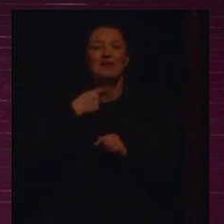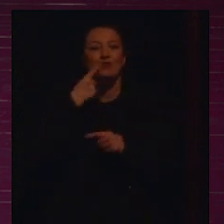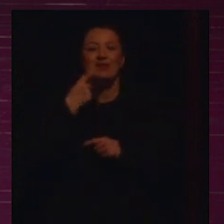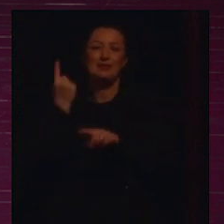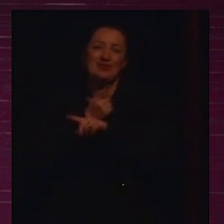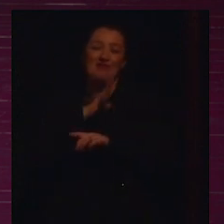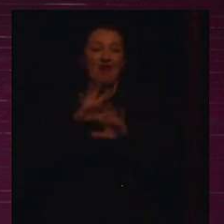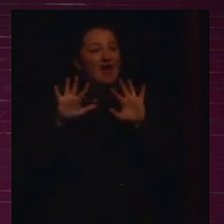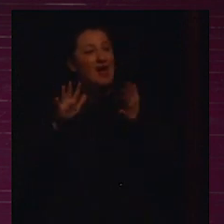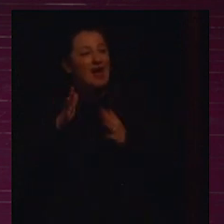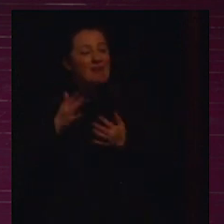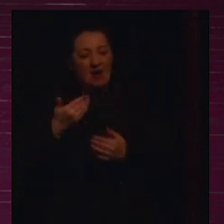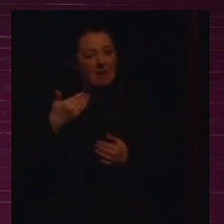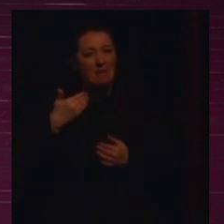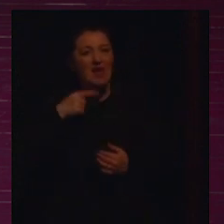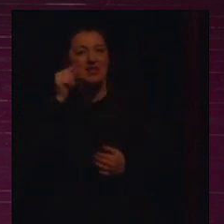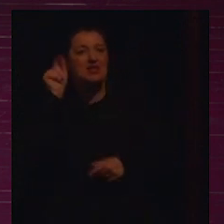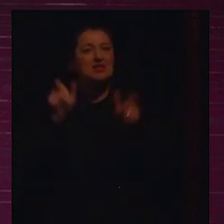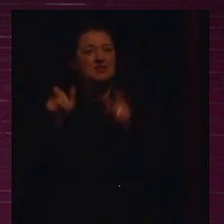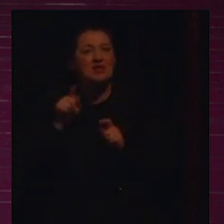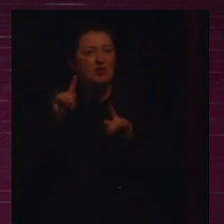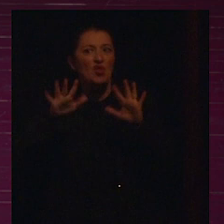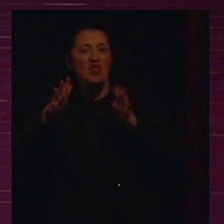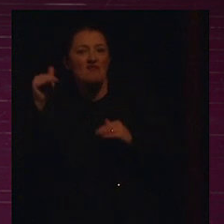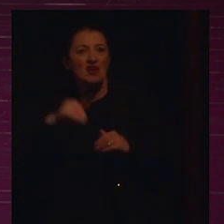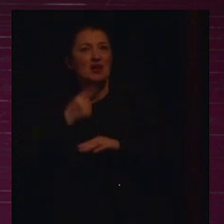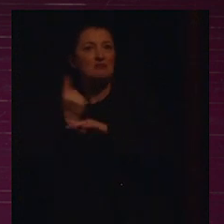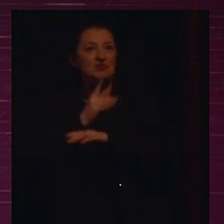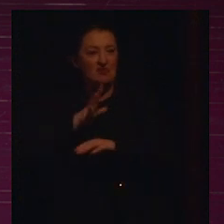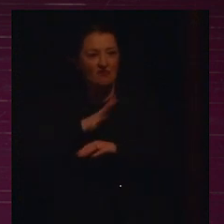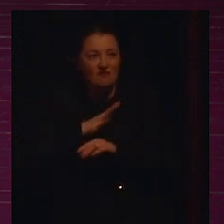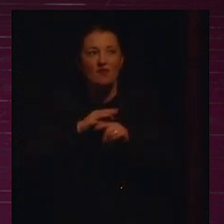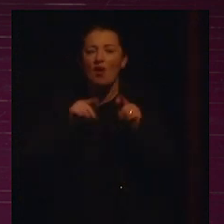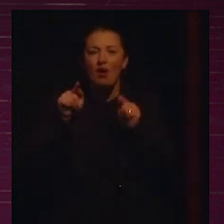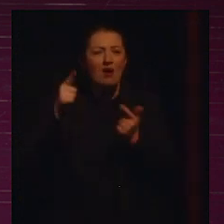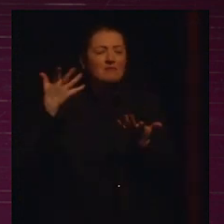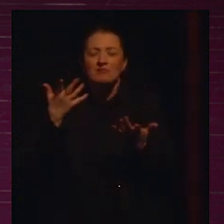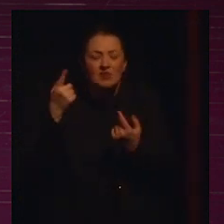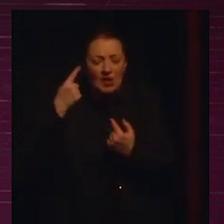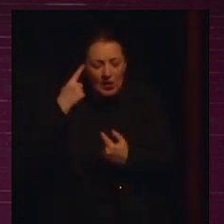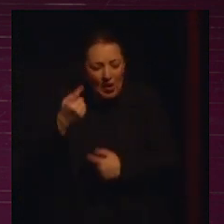“I think there is something about me that is strange to people.” I remember going back home all confused.